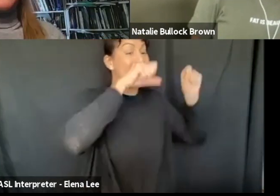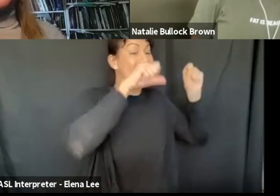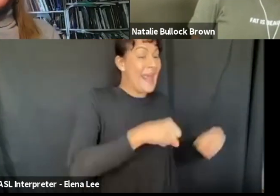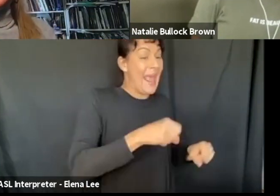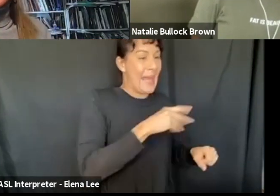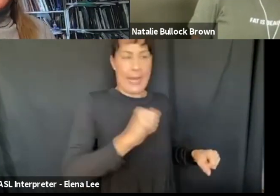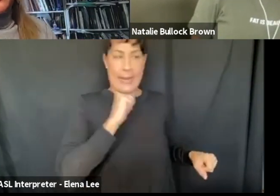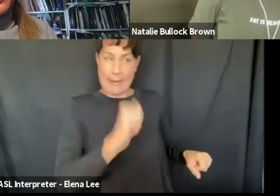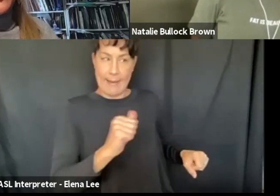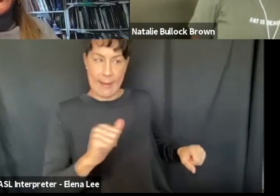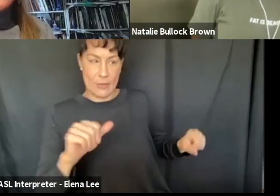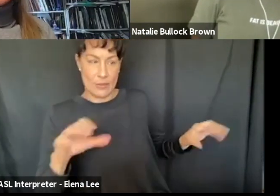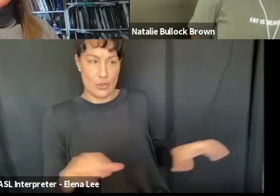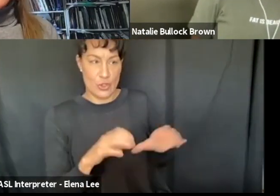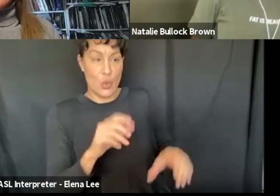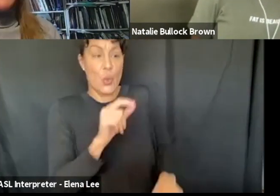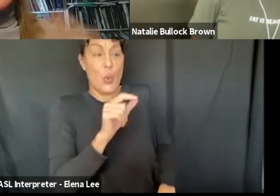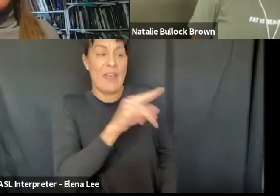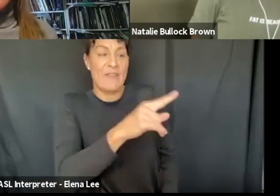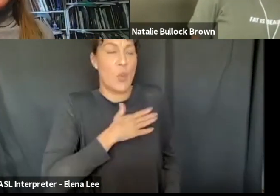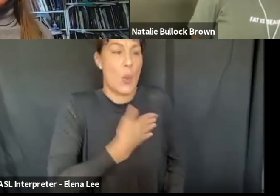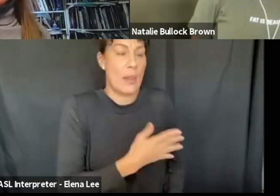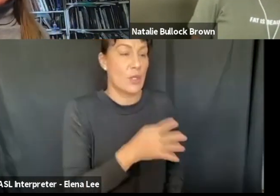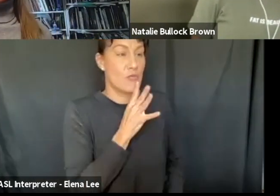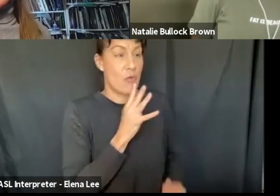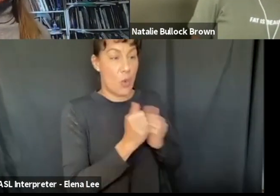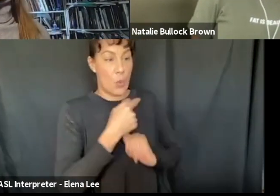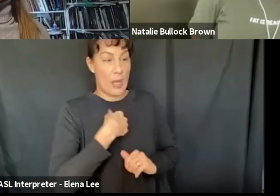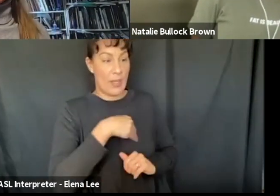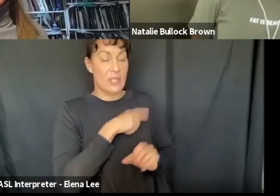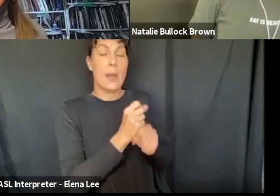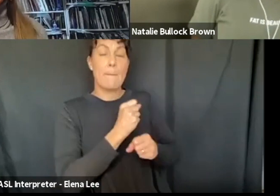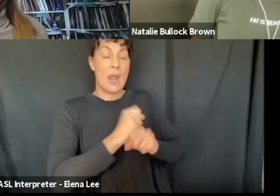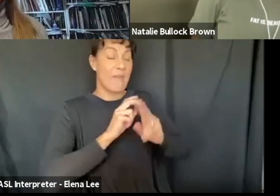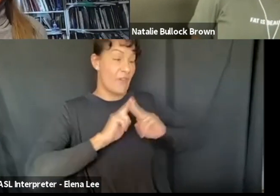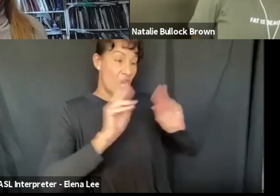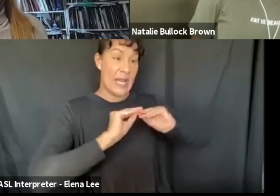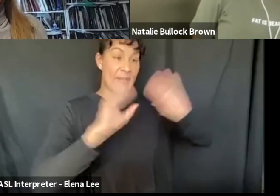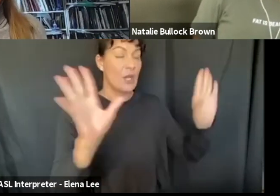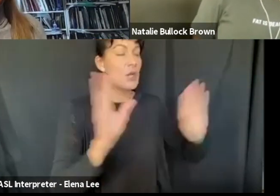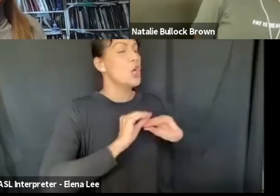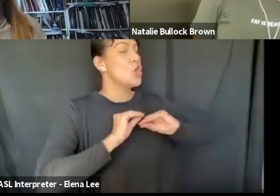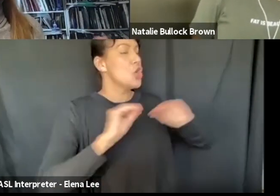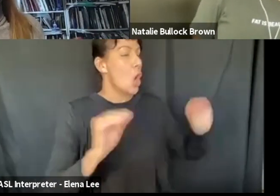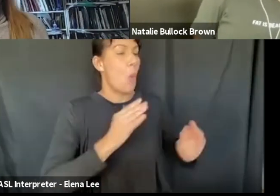if they're willing to talk to us and make very clear that there's absolutely no obligation for them to talk to us.